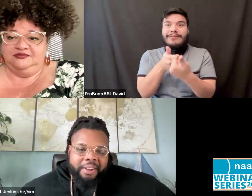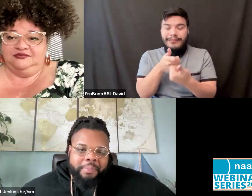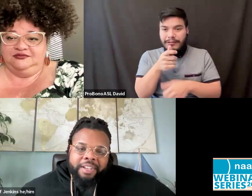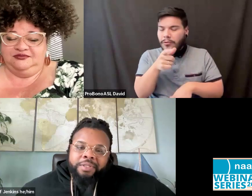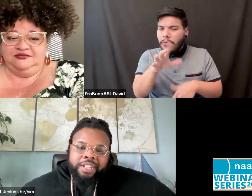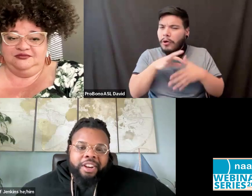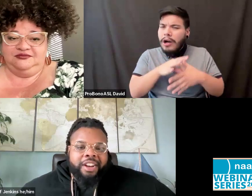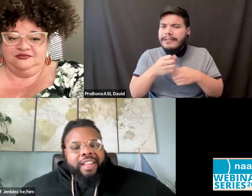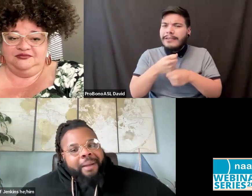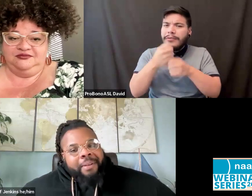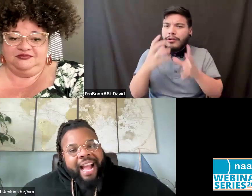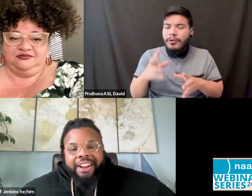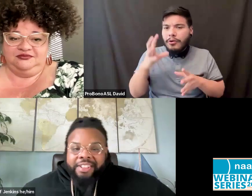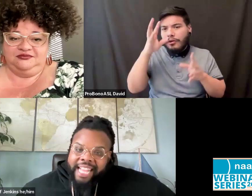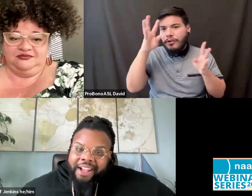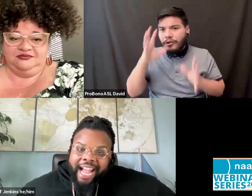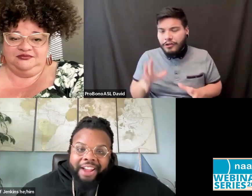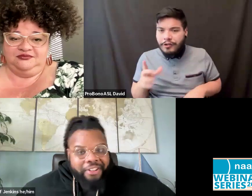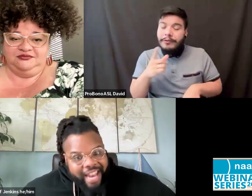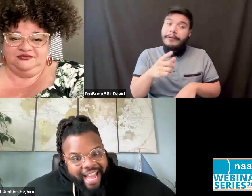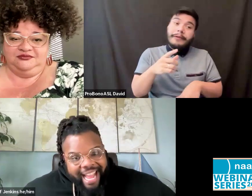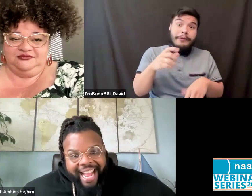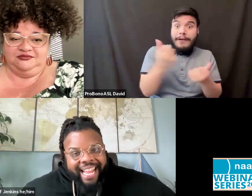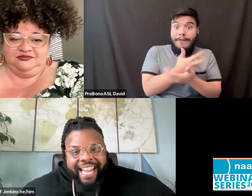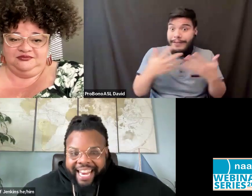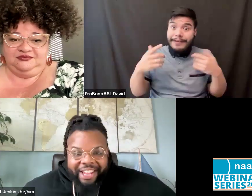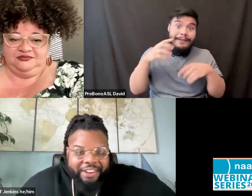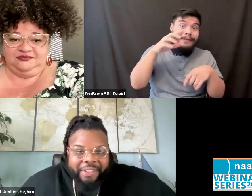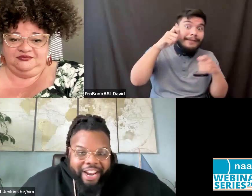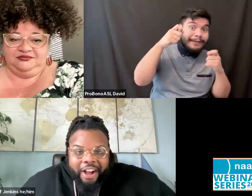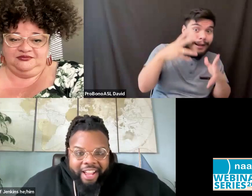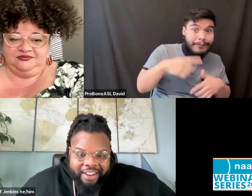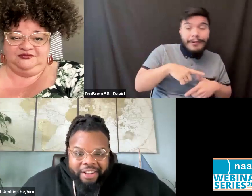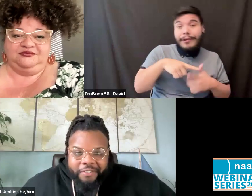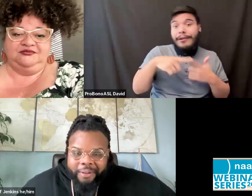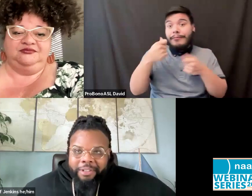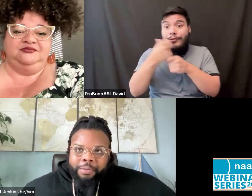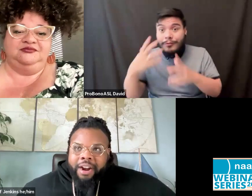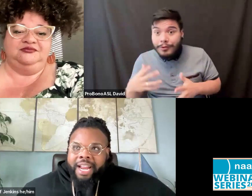you're the producer, you're the camera guy, you're the sound guy, you're the right guy. You're doing it all, you know, for the most part.